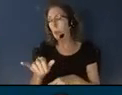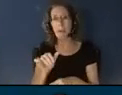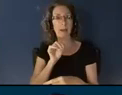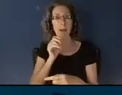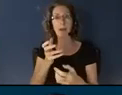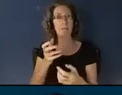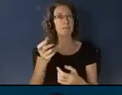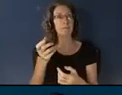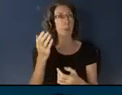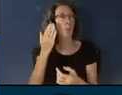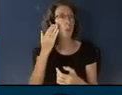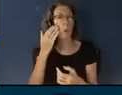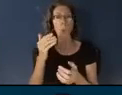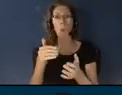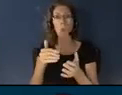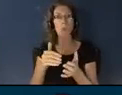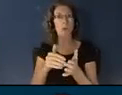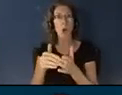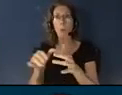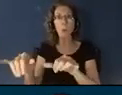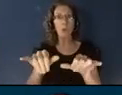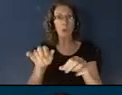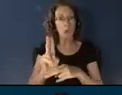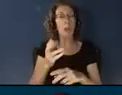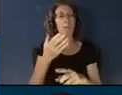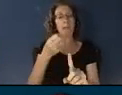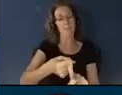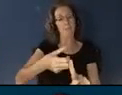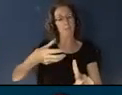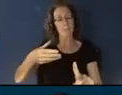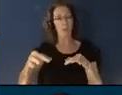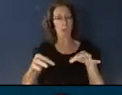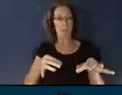you know commonly um go ahead and please explain it so people have some idea of what you're talking